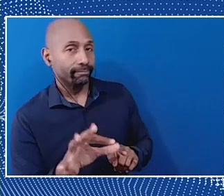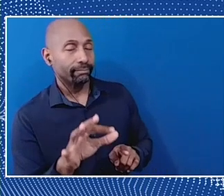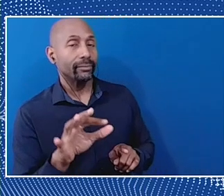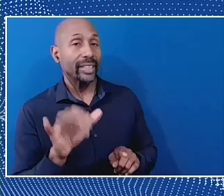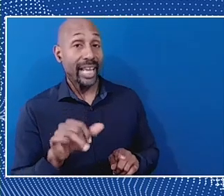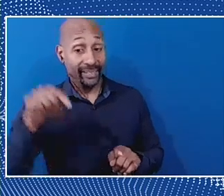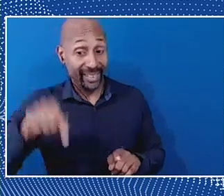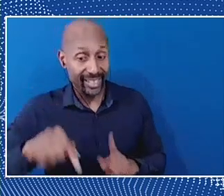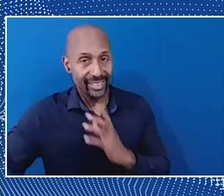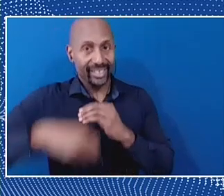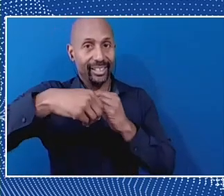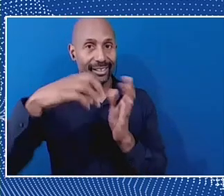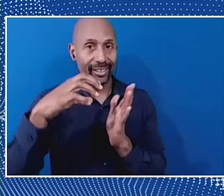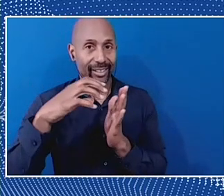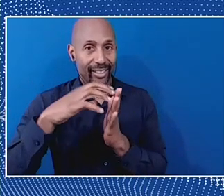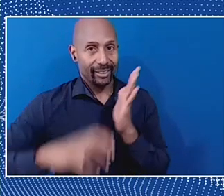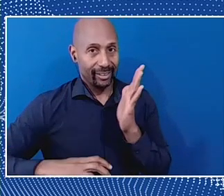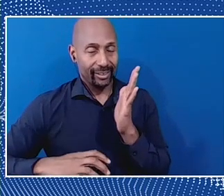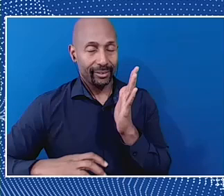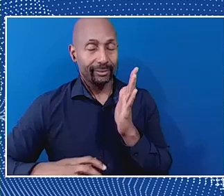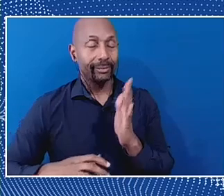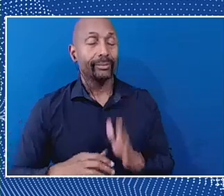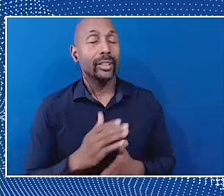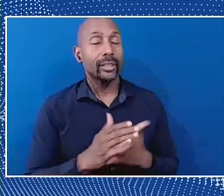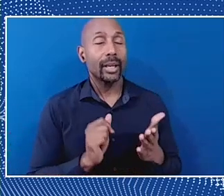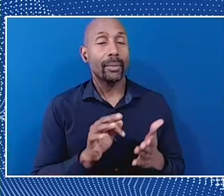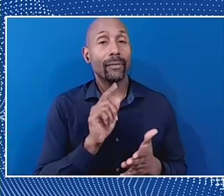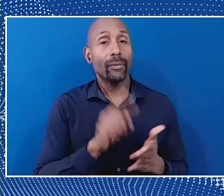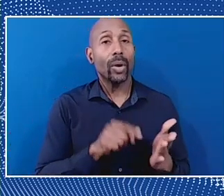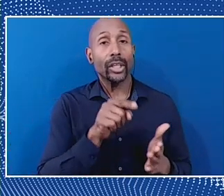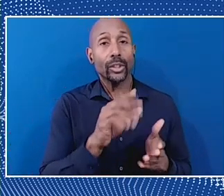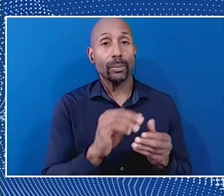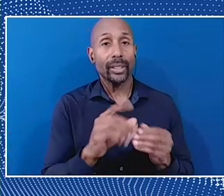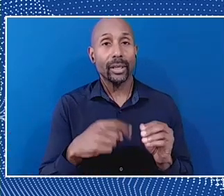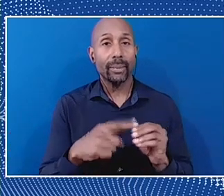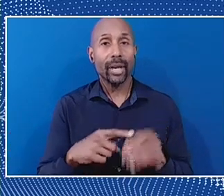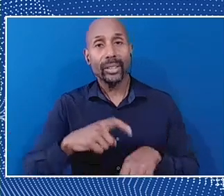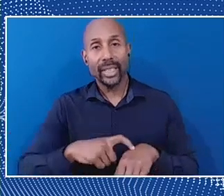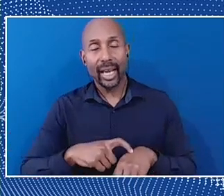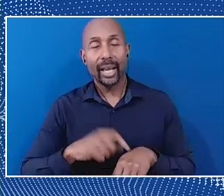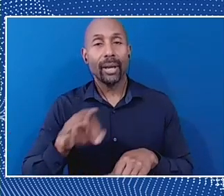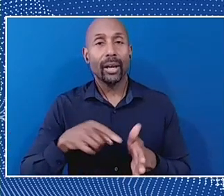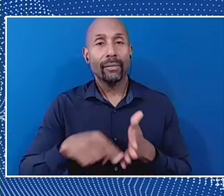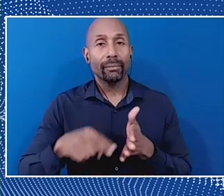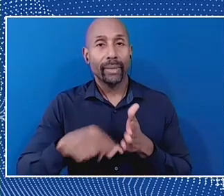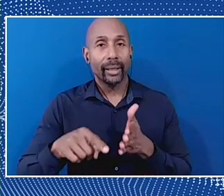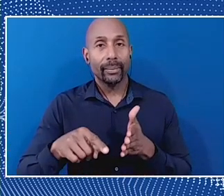extensive length of time and repayment, some of those things were addressed or are- will be addressed with our proposed